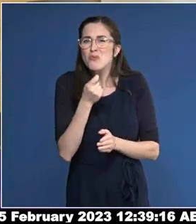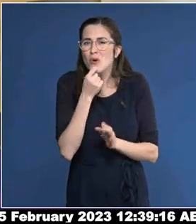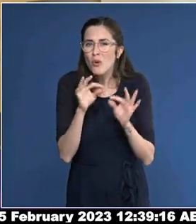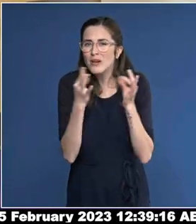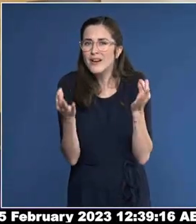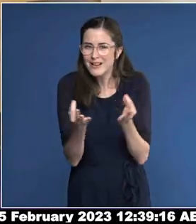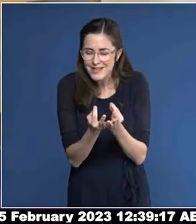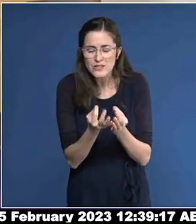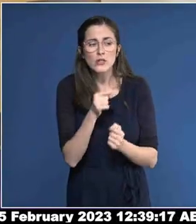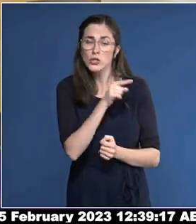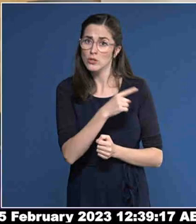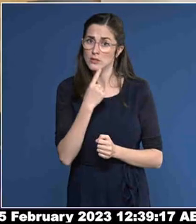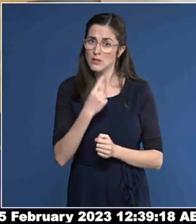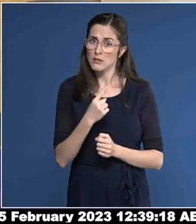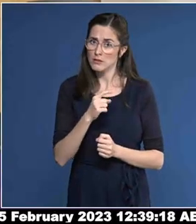rights is an important issue for your organisation.